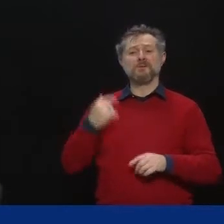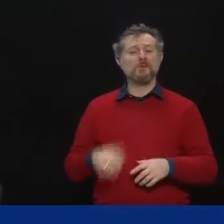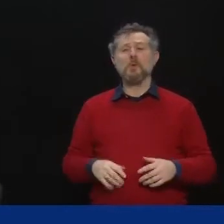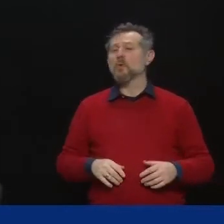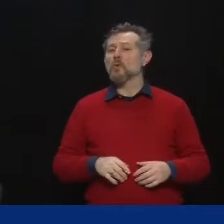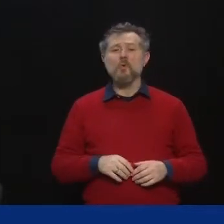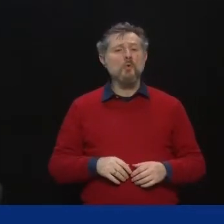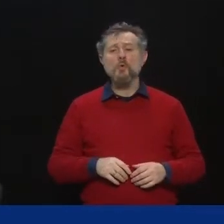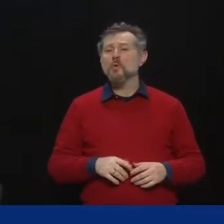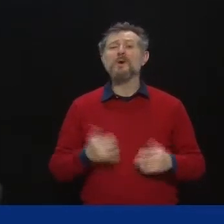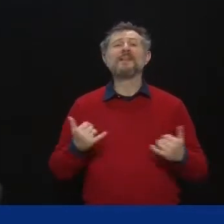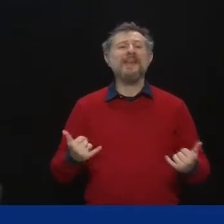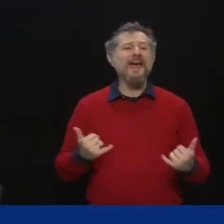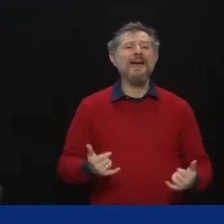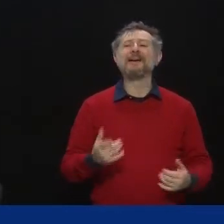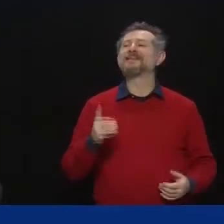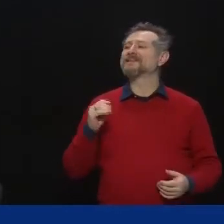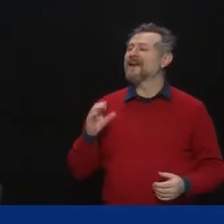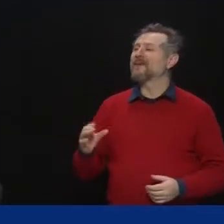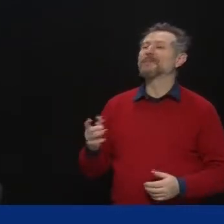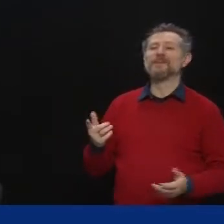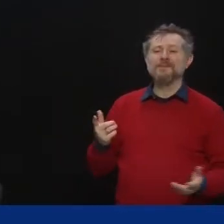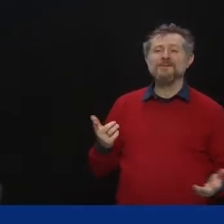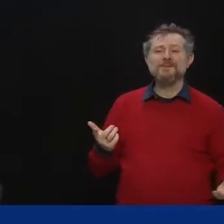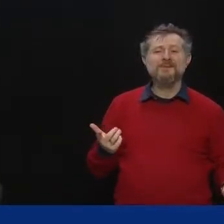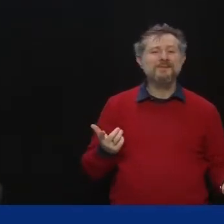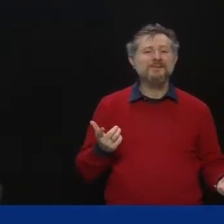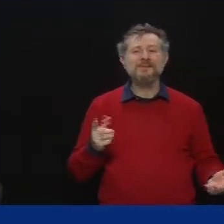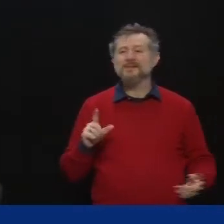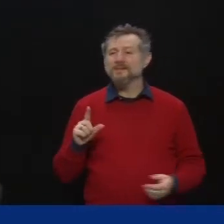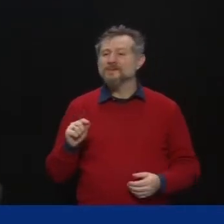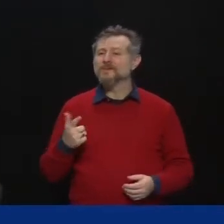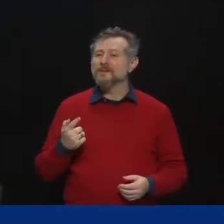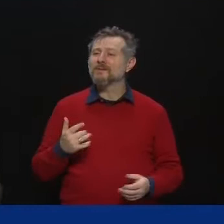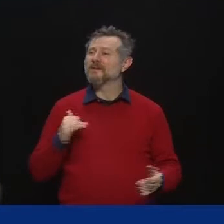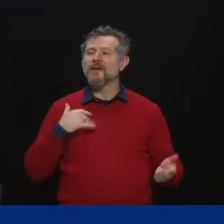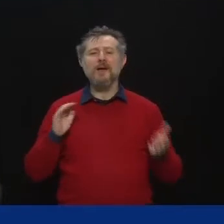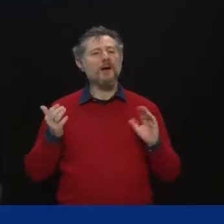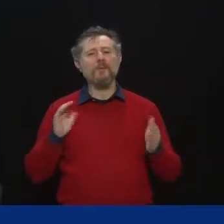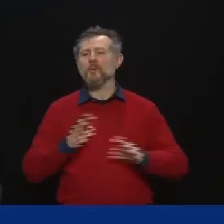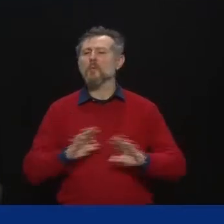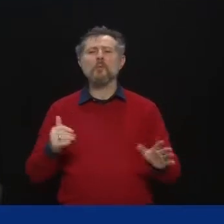VERTICAL, IT'S GOING STRAIGHT UP, THIS IS NOT MARCH OF 2020. IT IS NOT EVEN DECEMBER OF 2020.